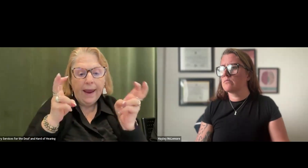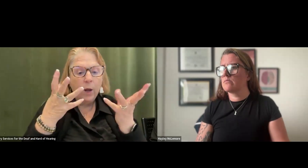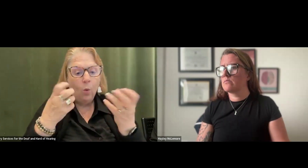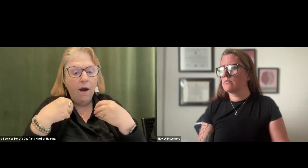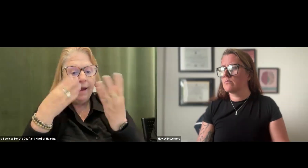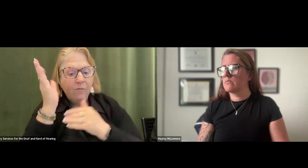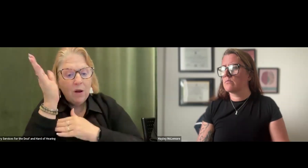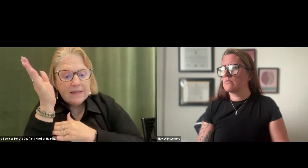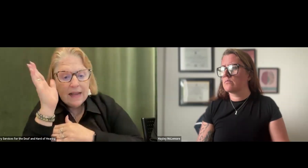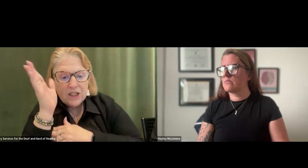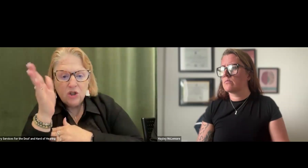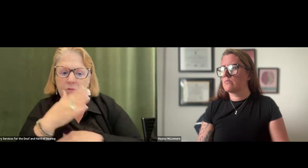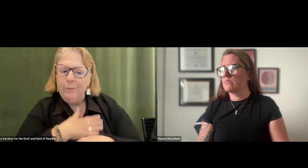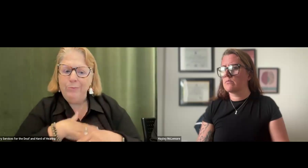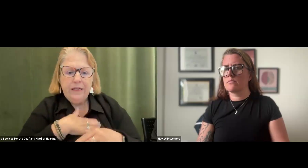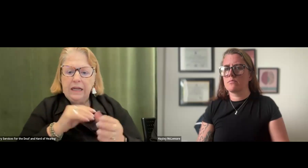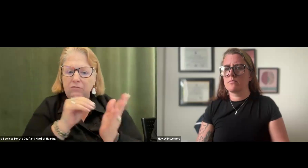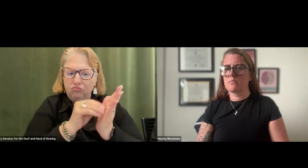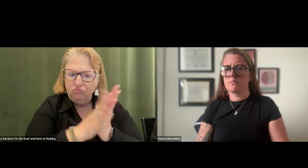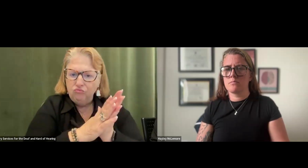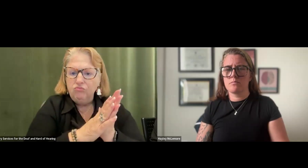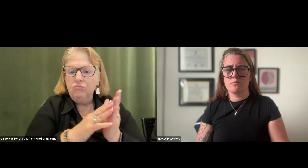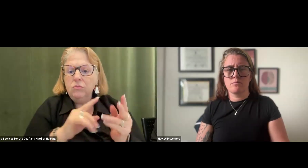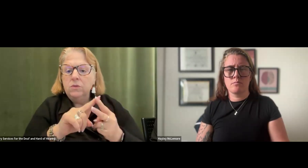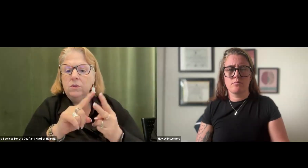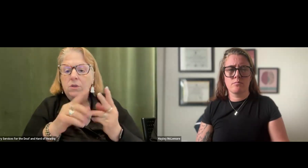You're more than welcome-- welcome to give feedback about what topics you'd like to hear.